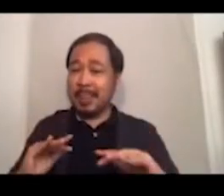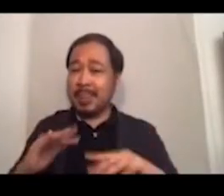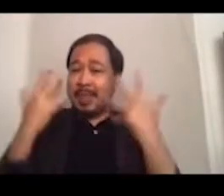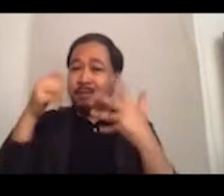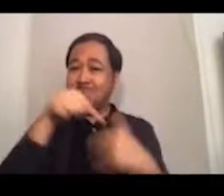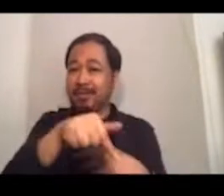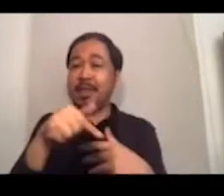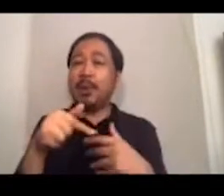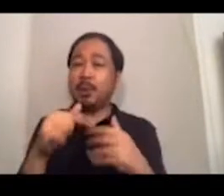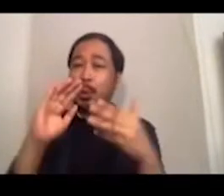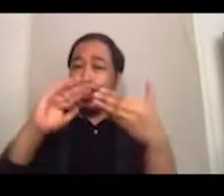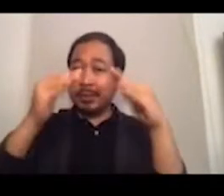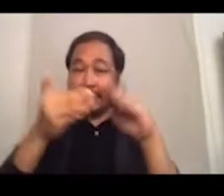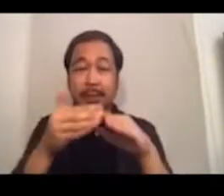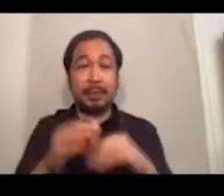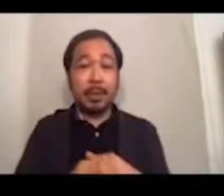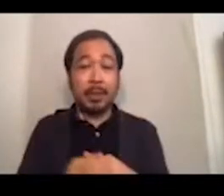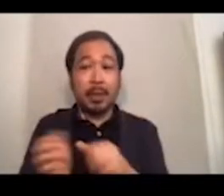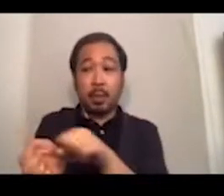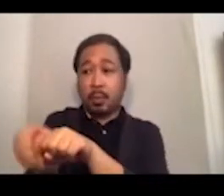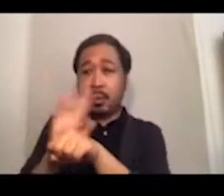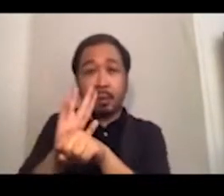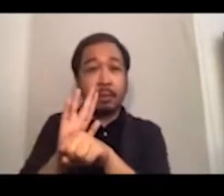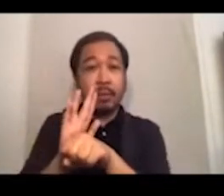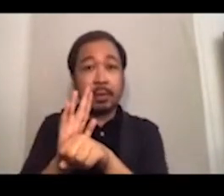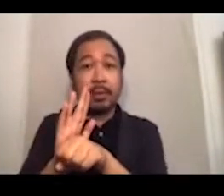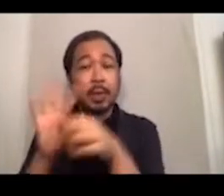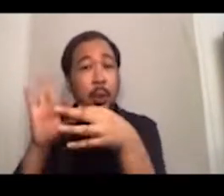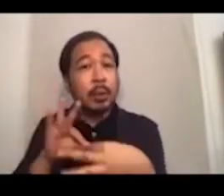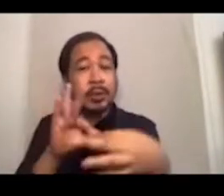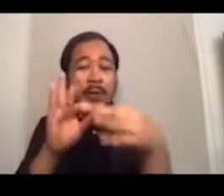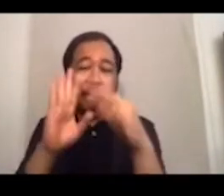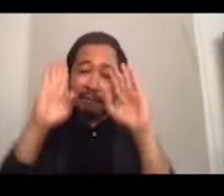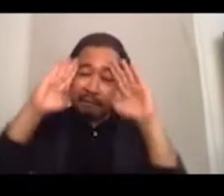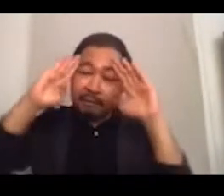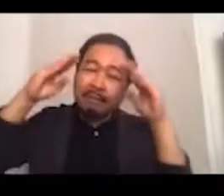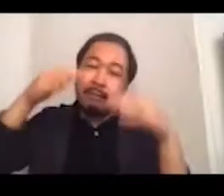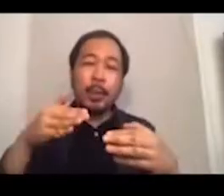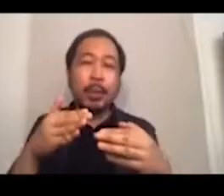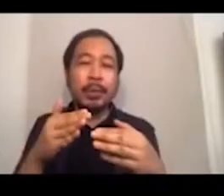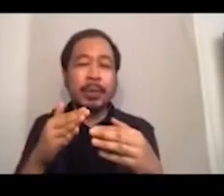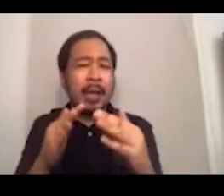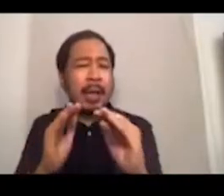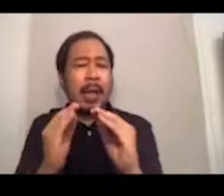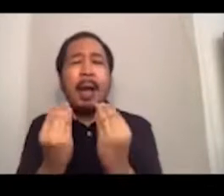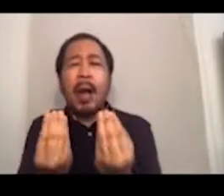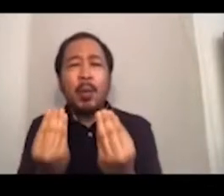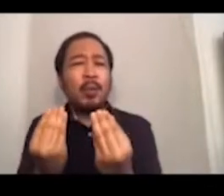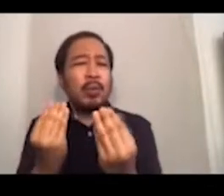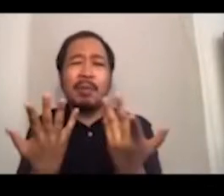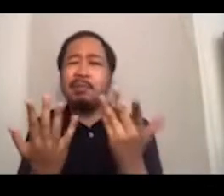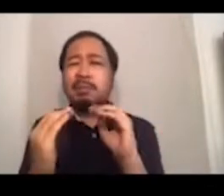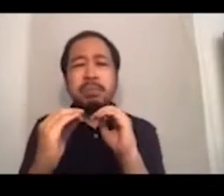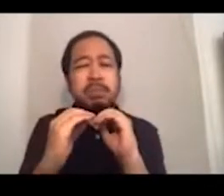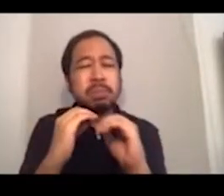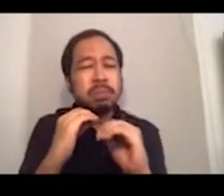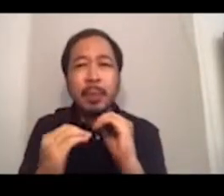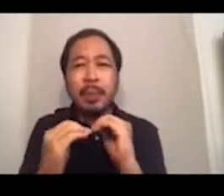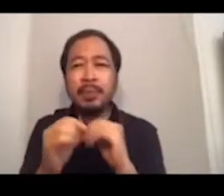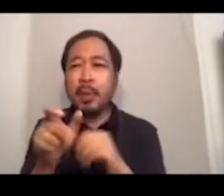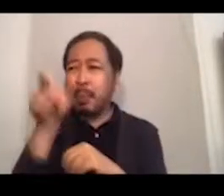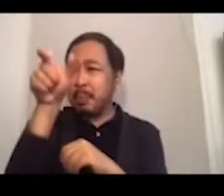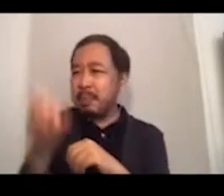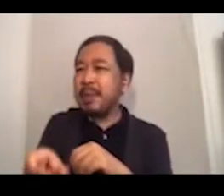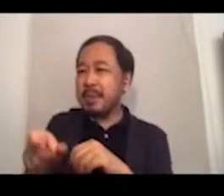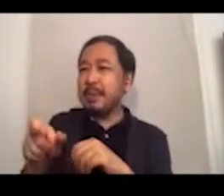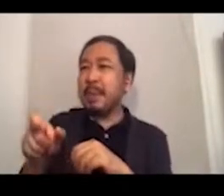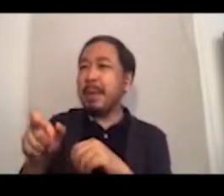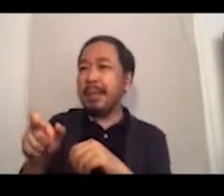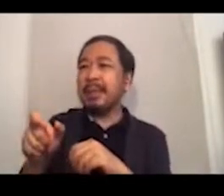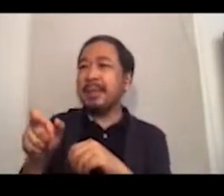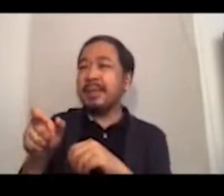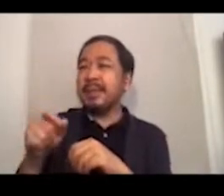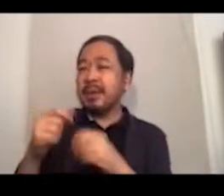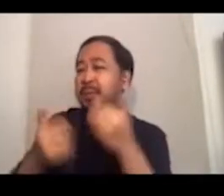that the human systems that we have created have placed upon the lived experience of people with disabilities.